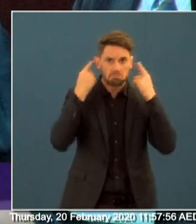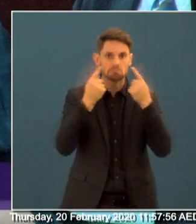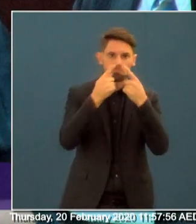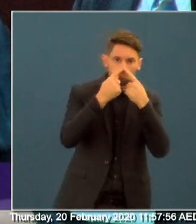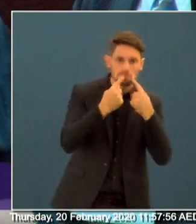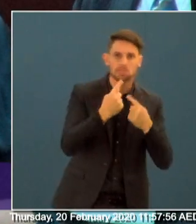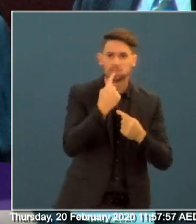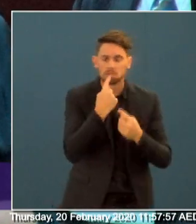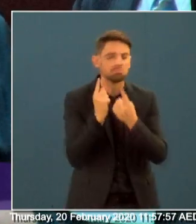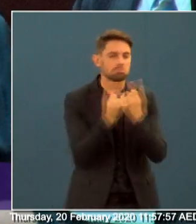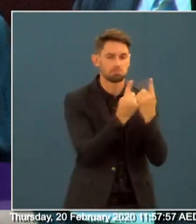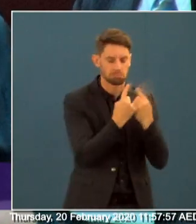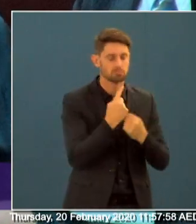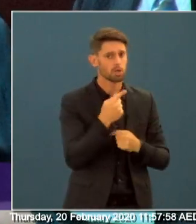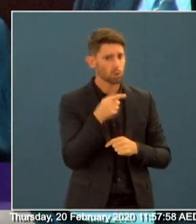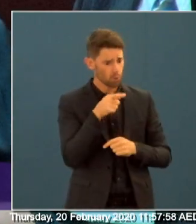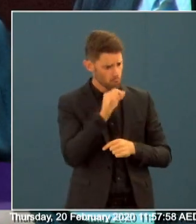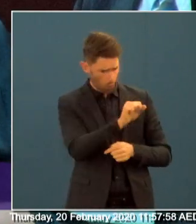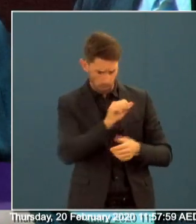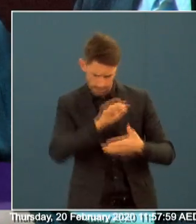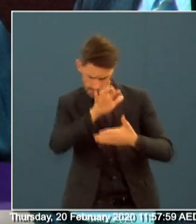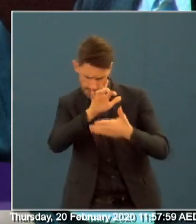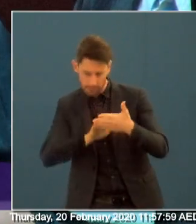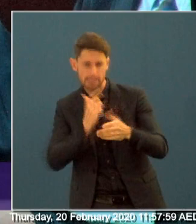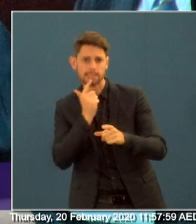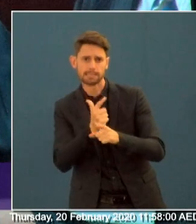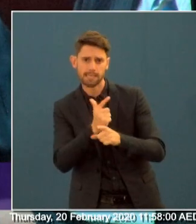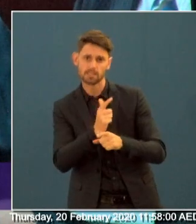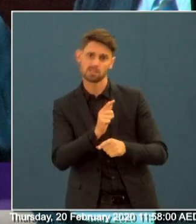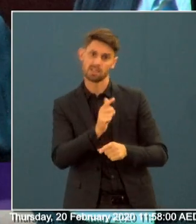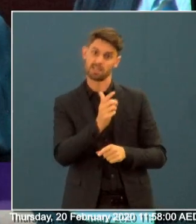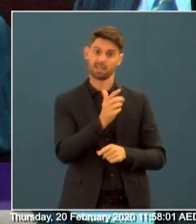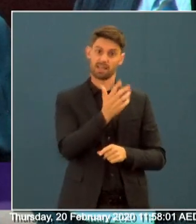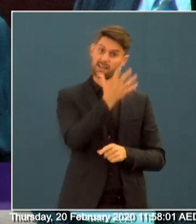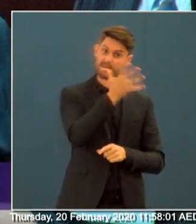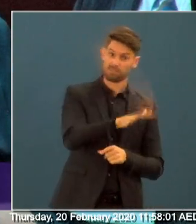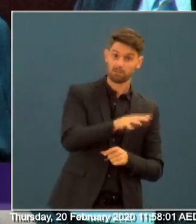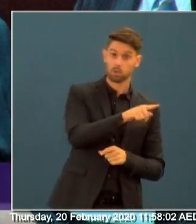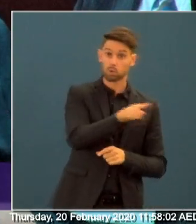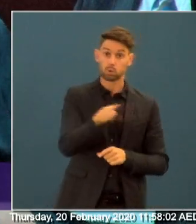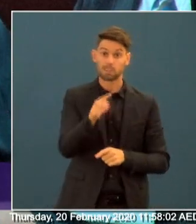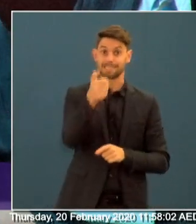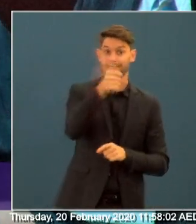And you say in paragraph 47: Approximately 50 to 60 per cent of people with intellectual disability